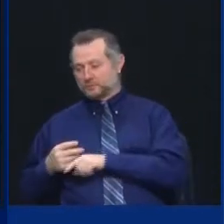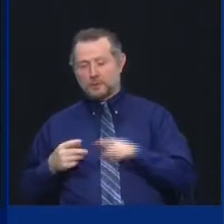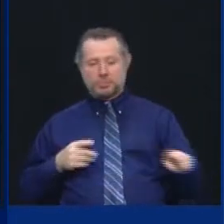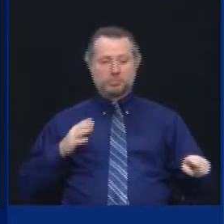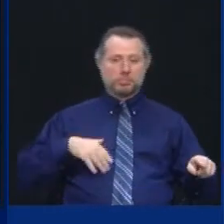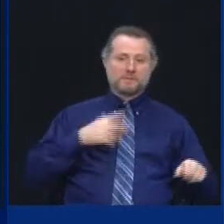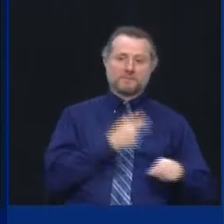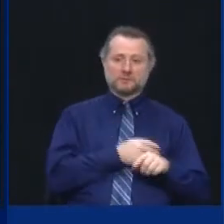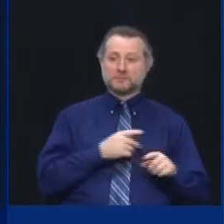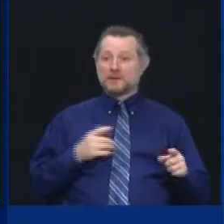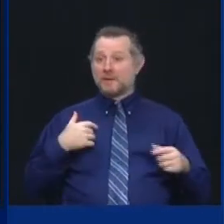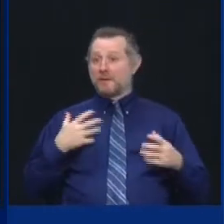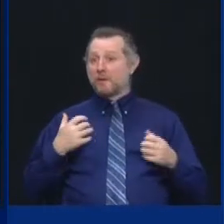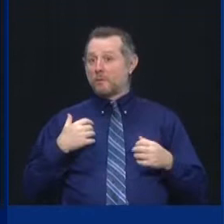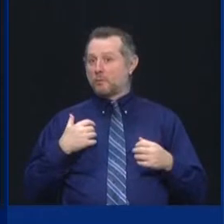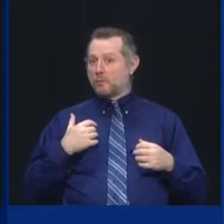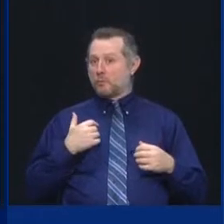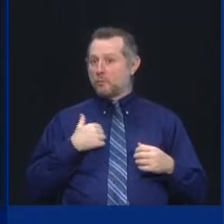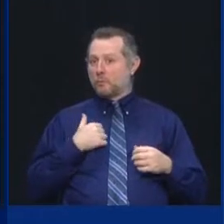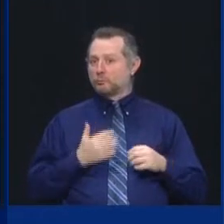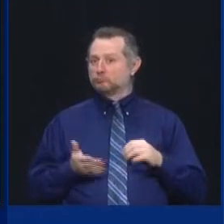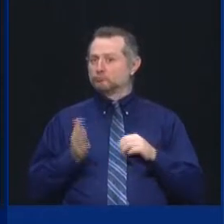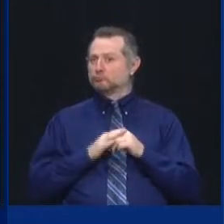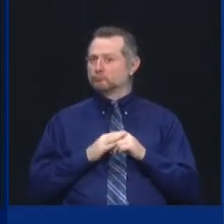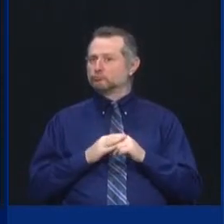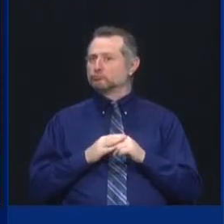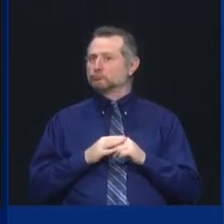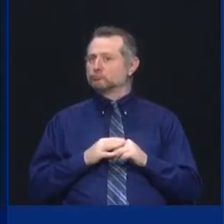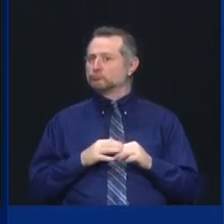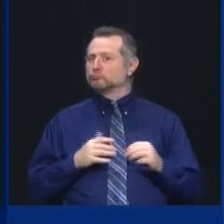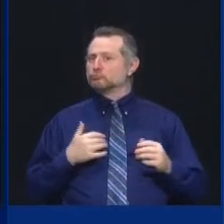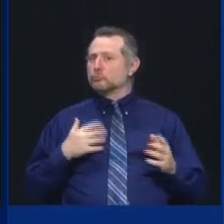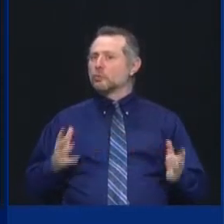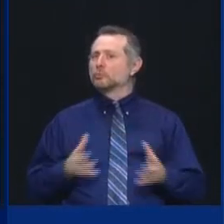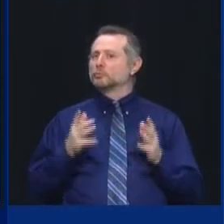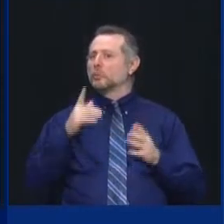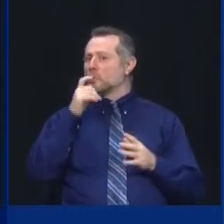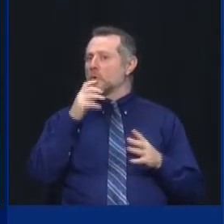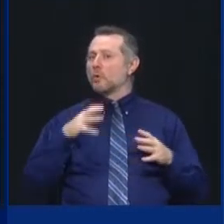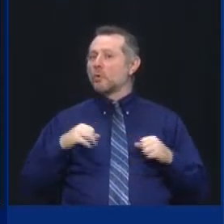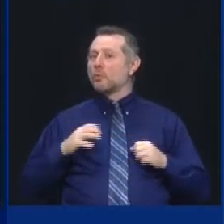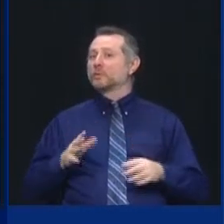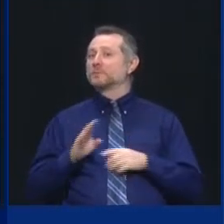IF I OWNED THE KNICKS, YEAH, THE GUIDELINES ARE 50% FOR VACCINATED.